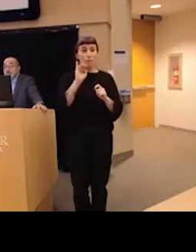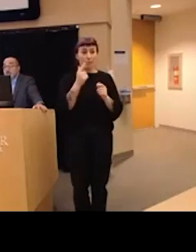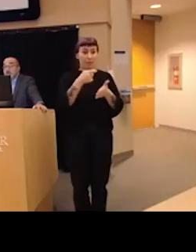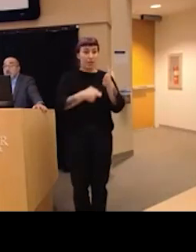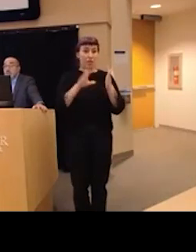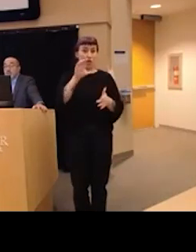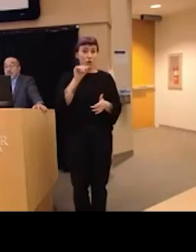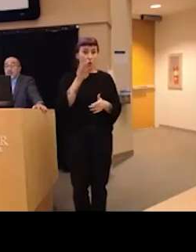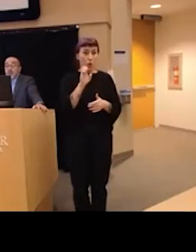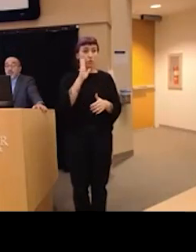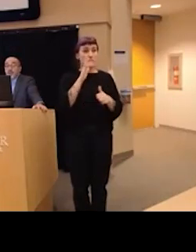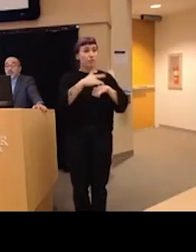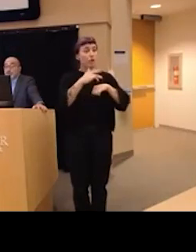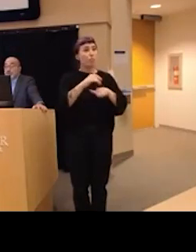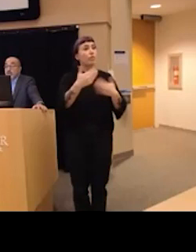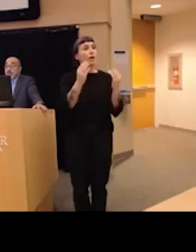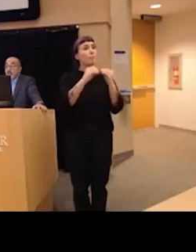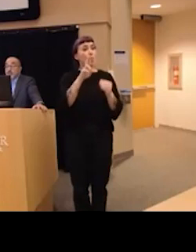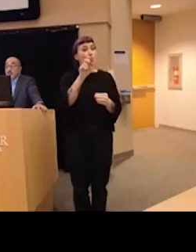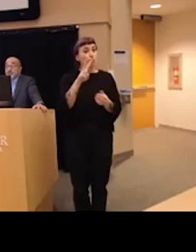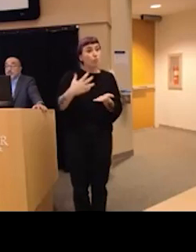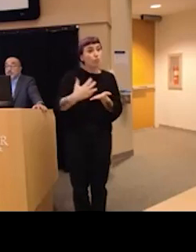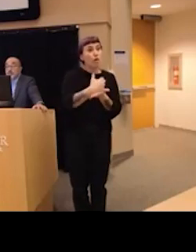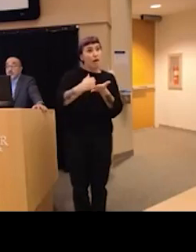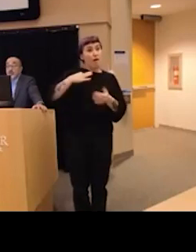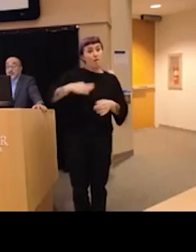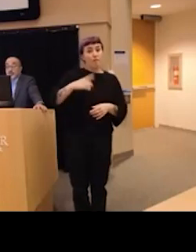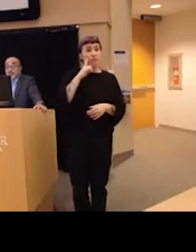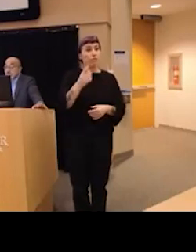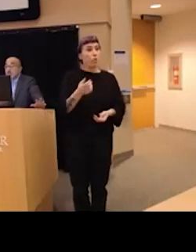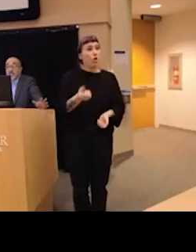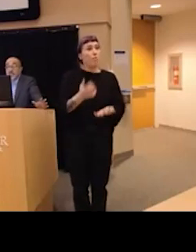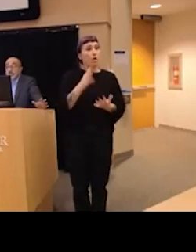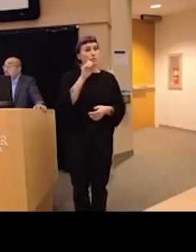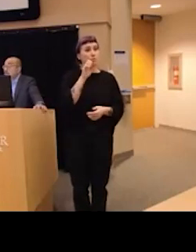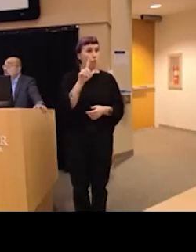provide more uh revenue and rvus for multimodal pain management these are brand new they only